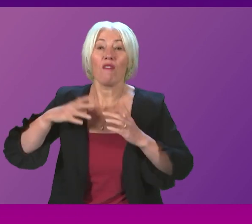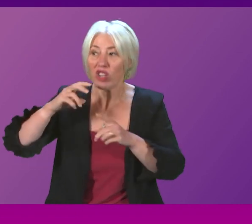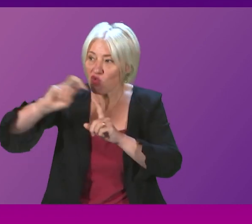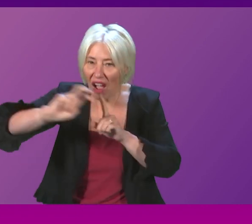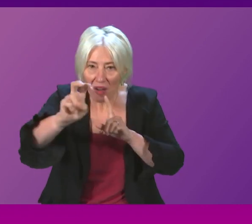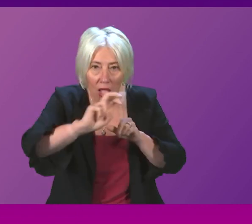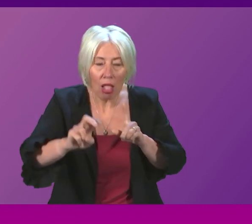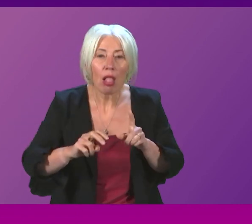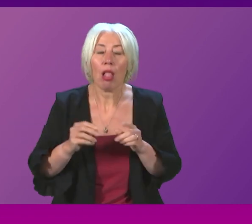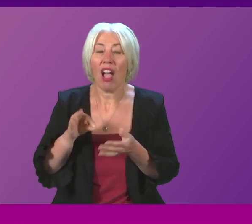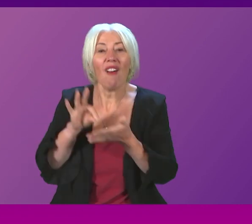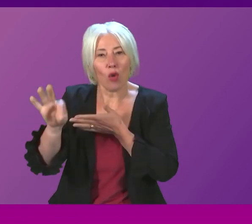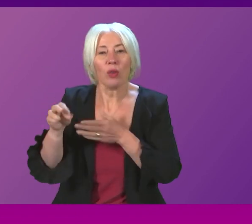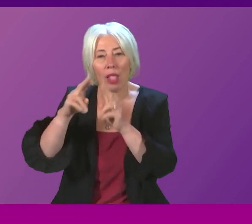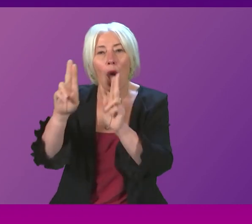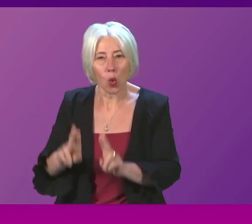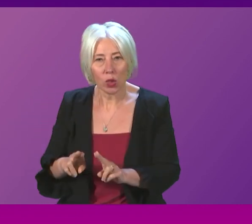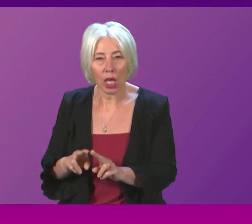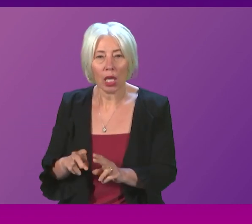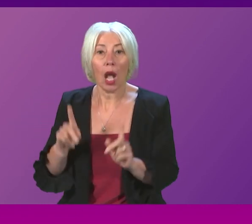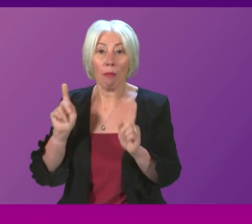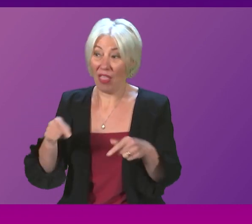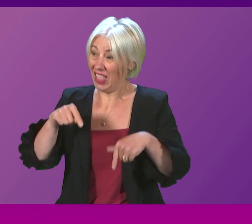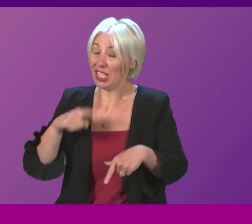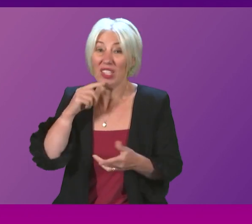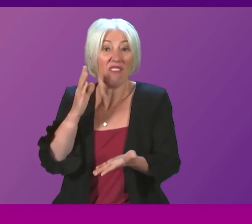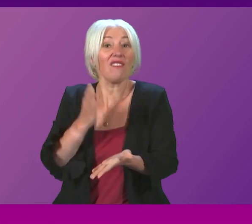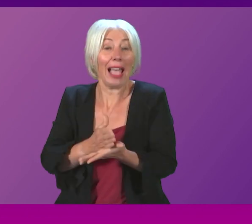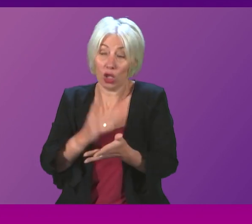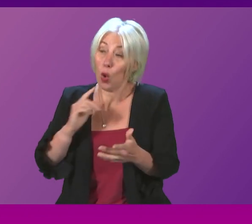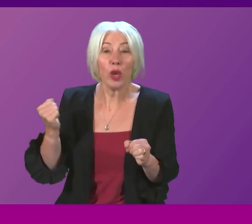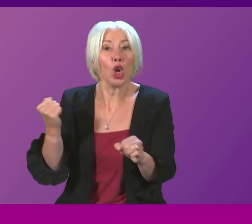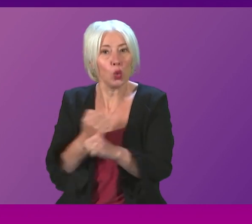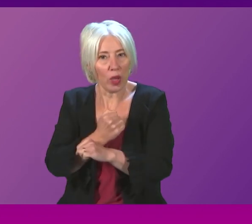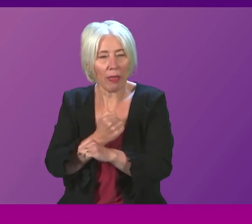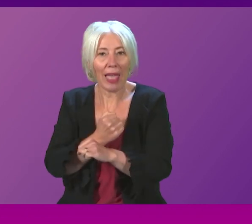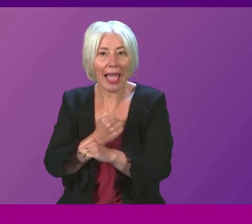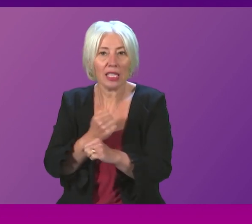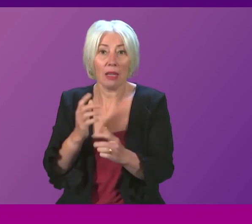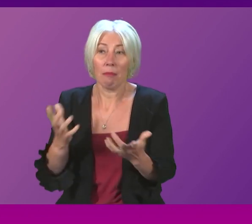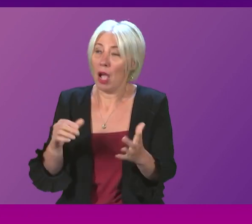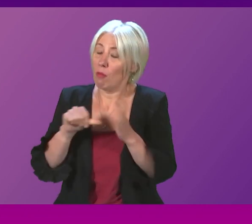We are doing that—this is just a statement of fact—with one hand tied behind our backs